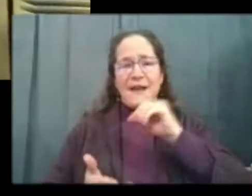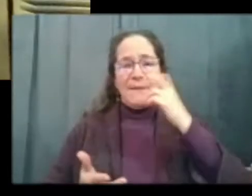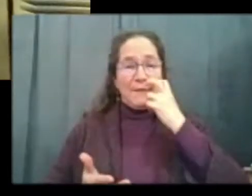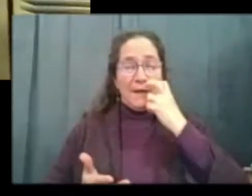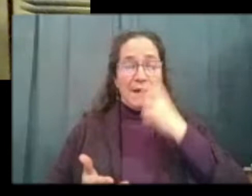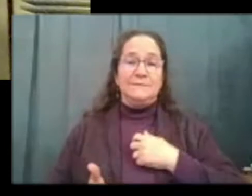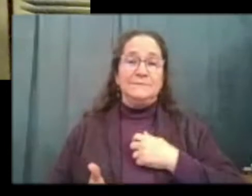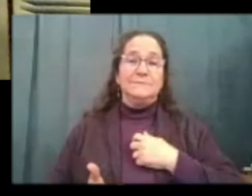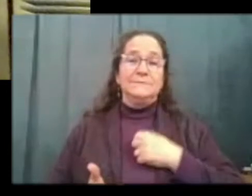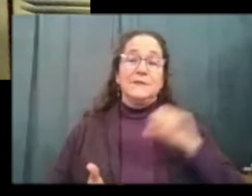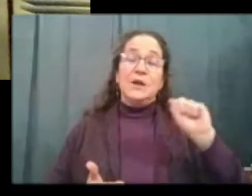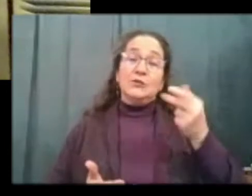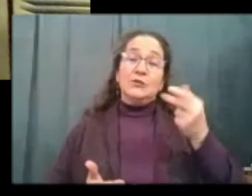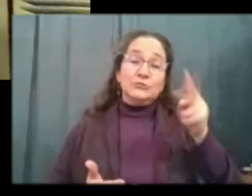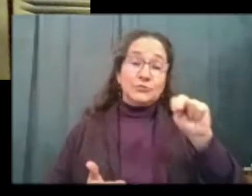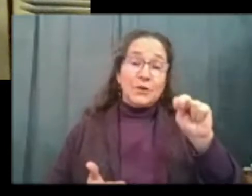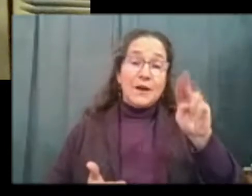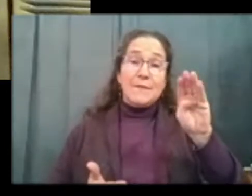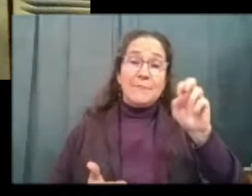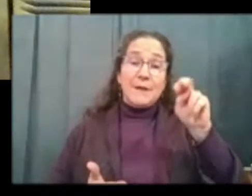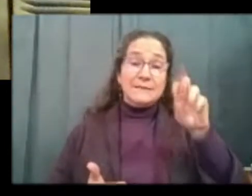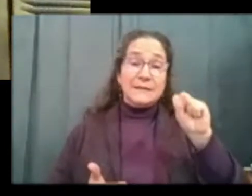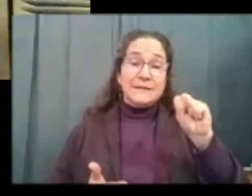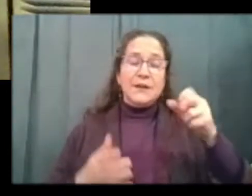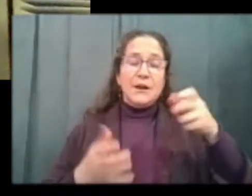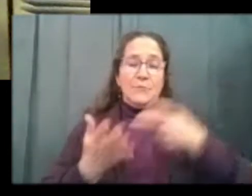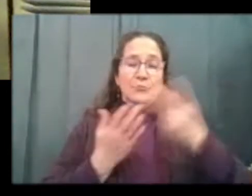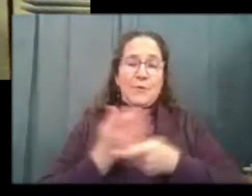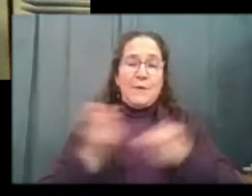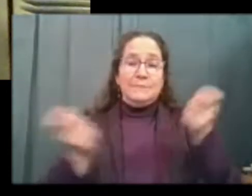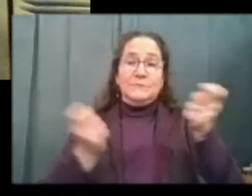for the teaching Diverse Learner Center at OCALI.